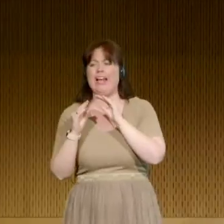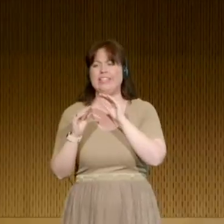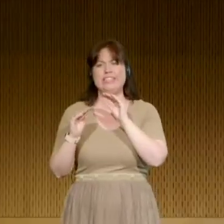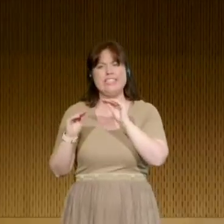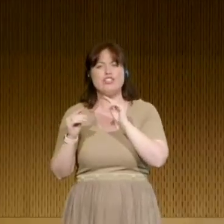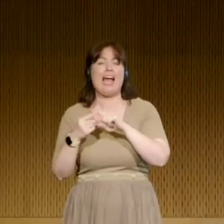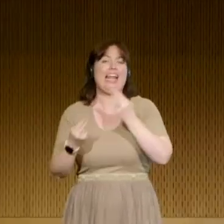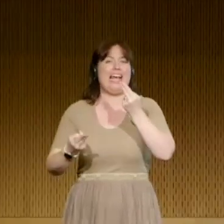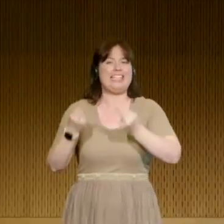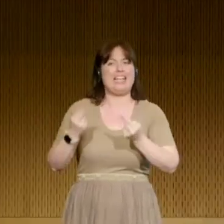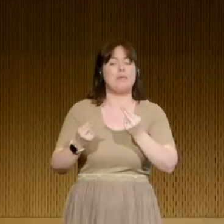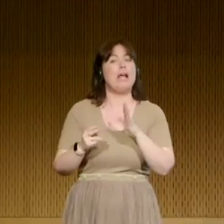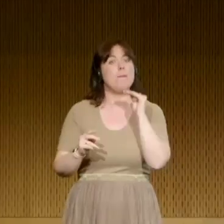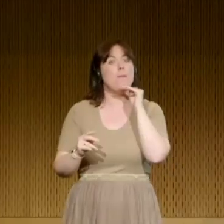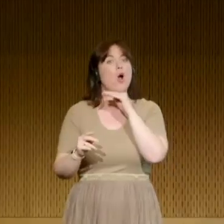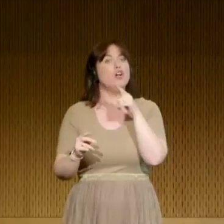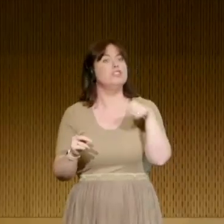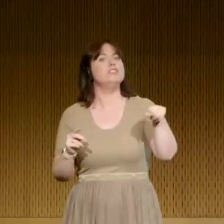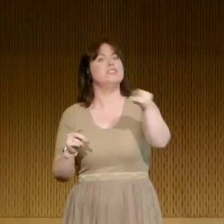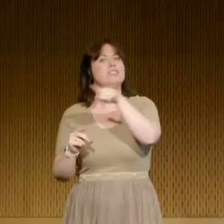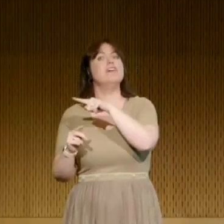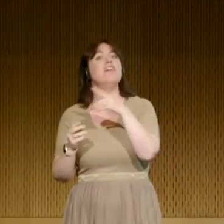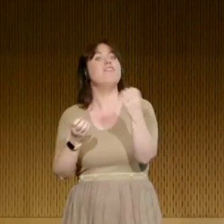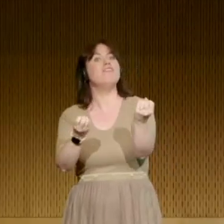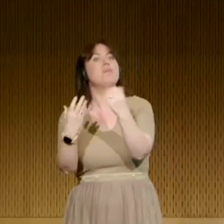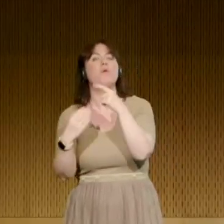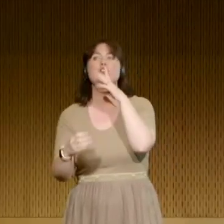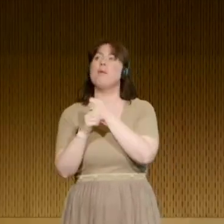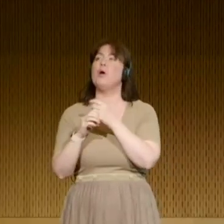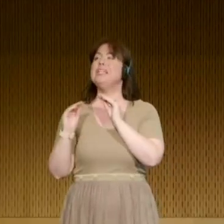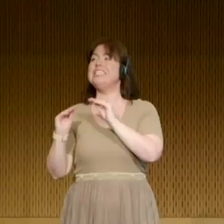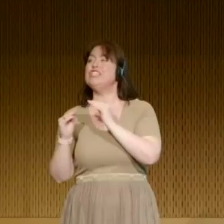feedback. We have to close that loop when we talk about teaching learning assessment and feedback